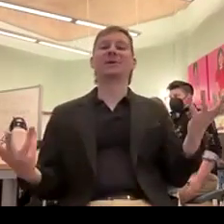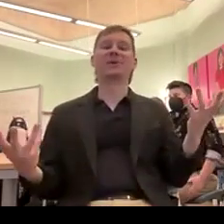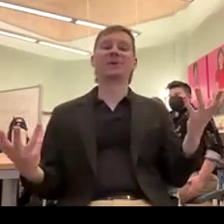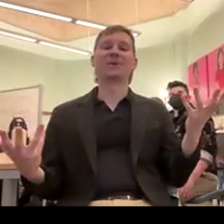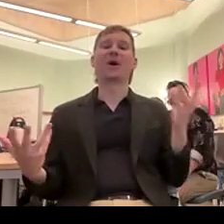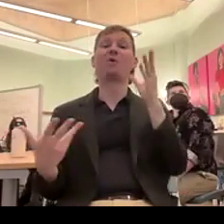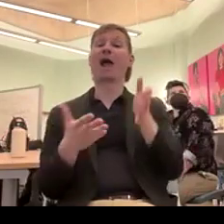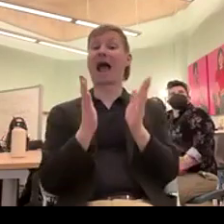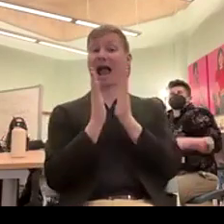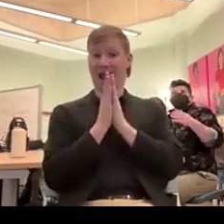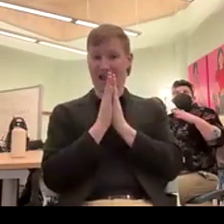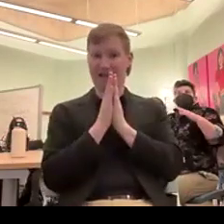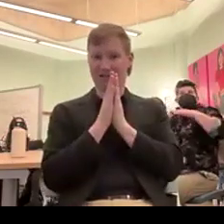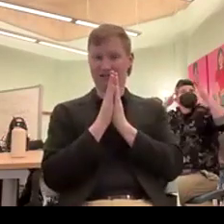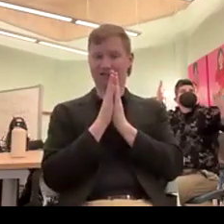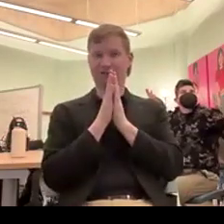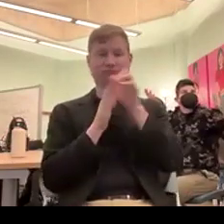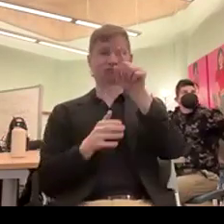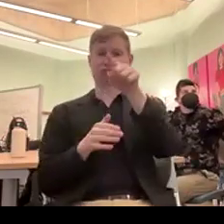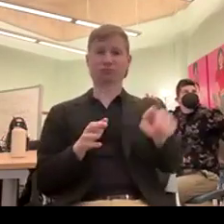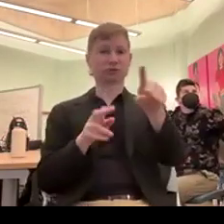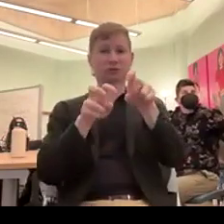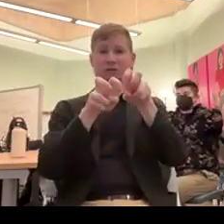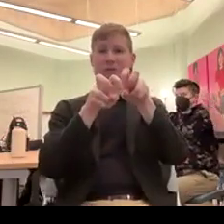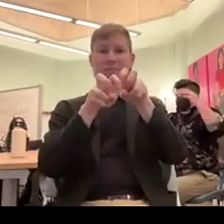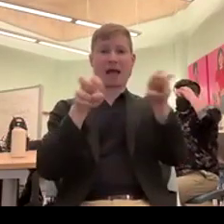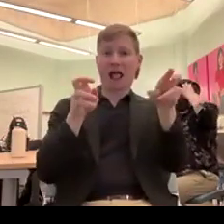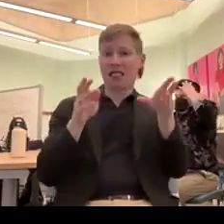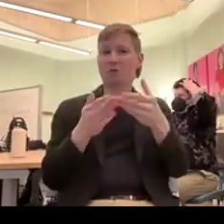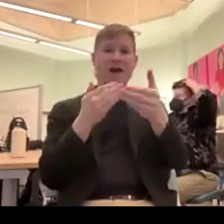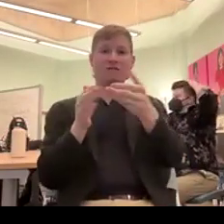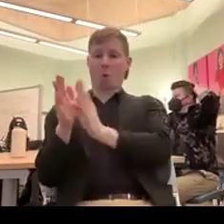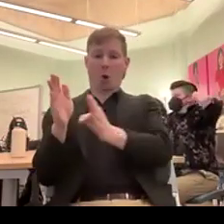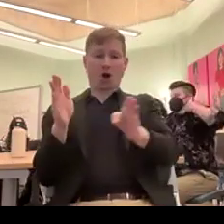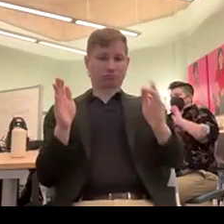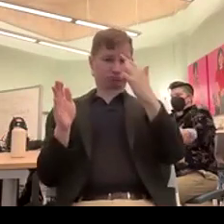themselves to everybody. And so I'm going to ask that the panelists sort of, in whatever